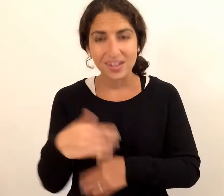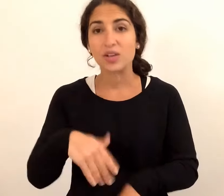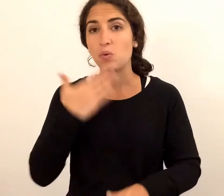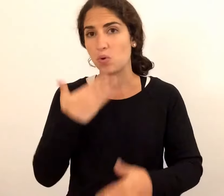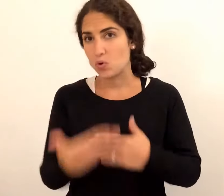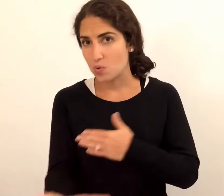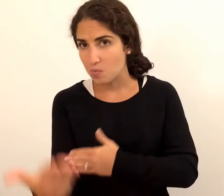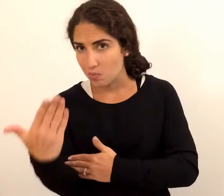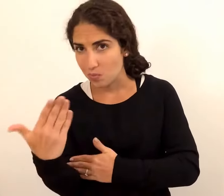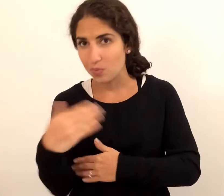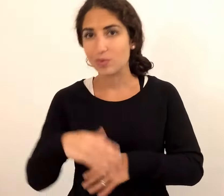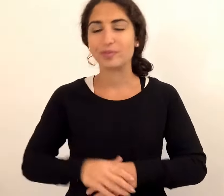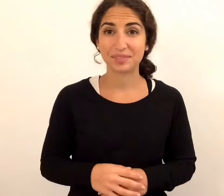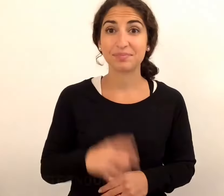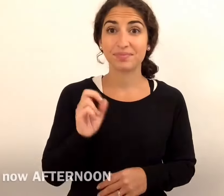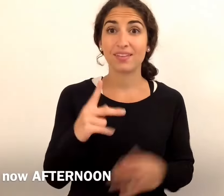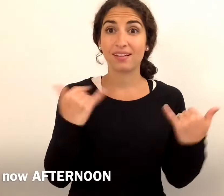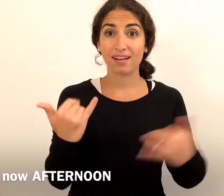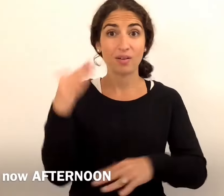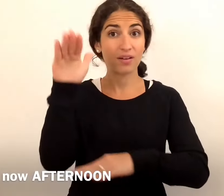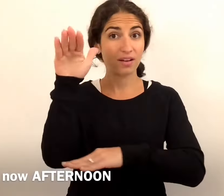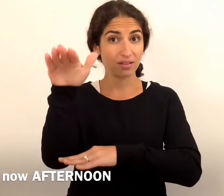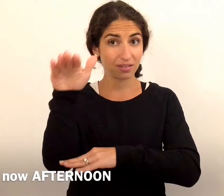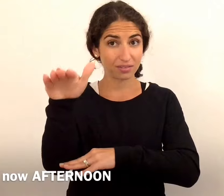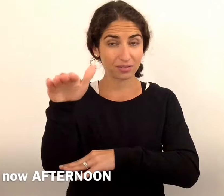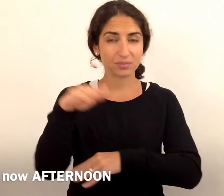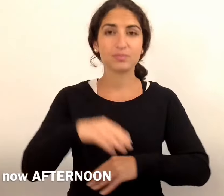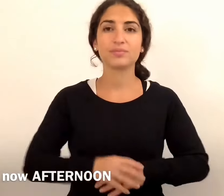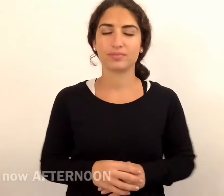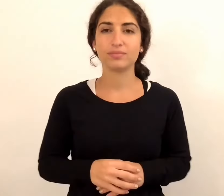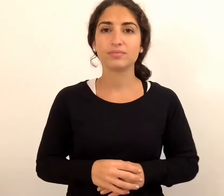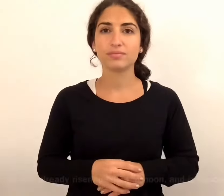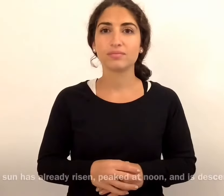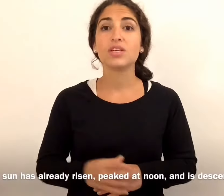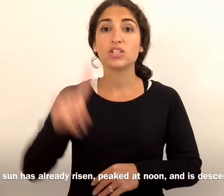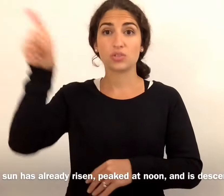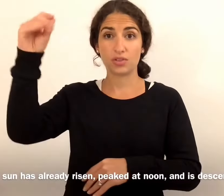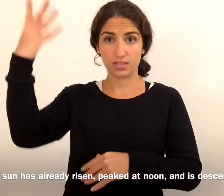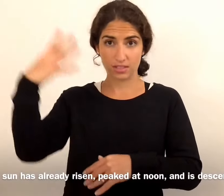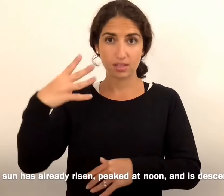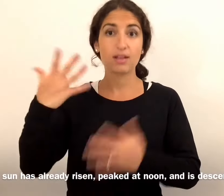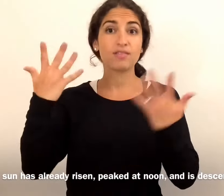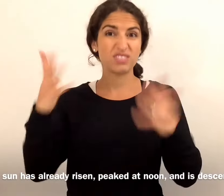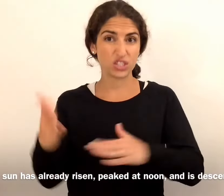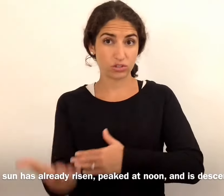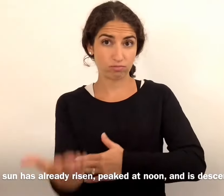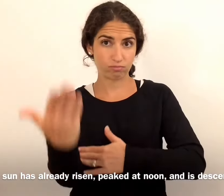Okay, now: AFTERNOON! So the Sun has